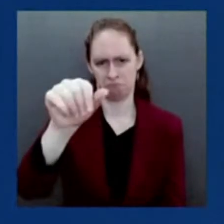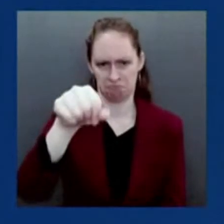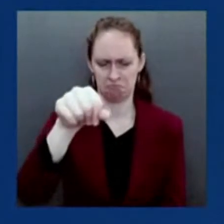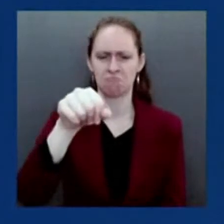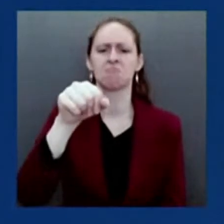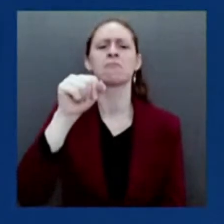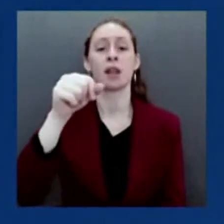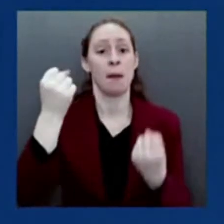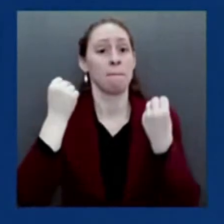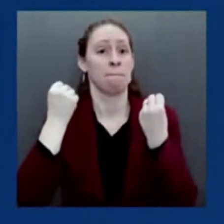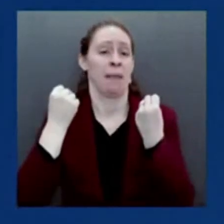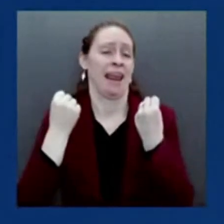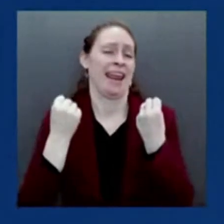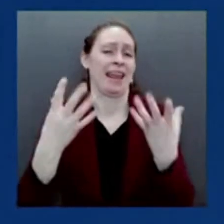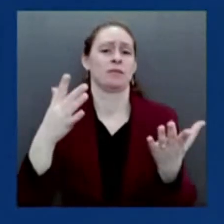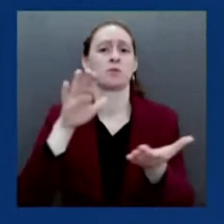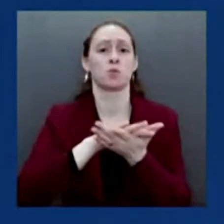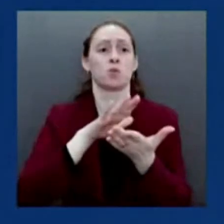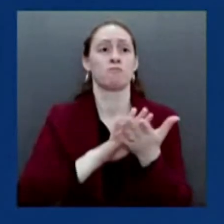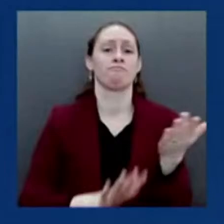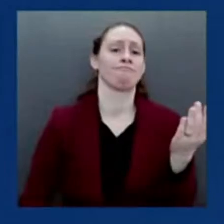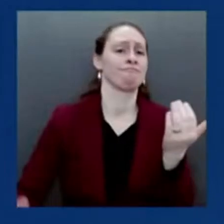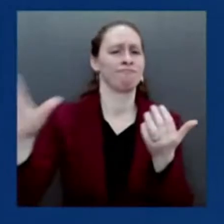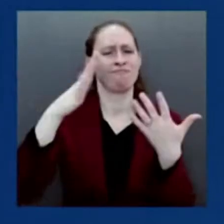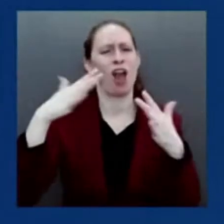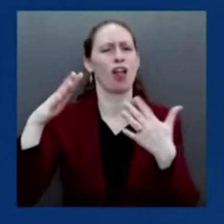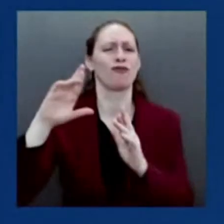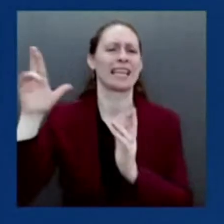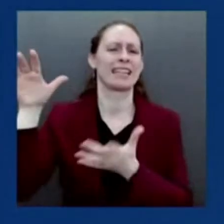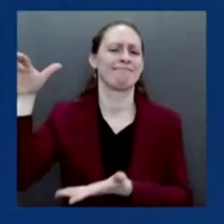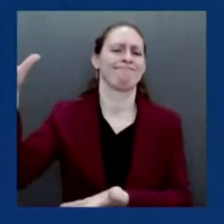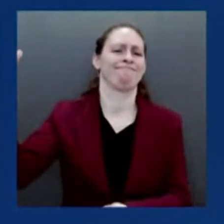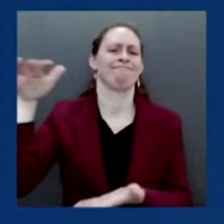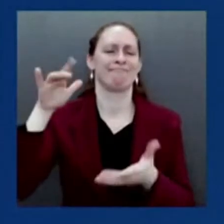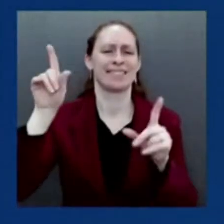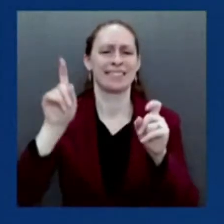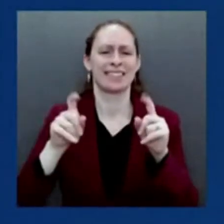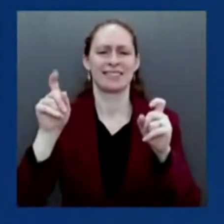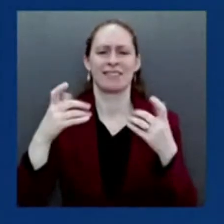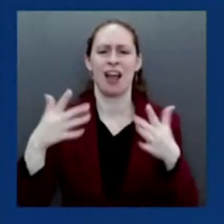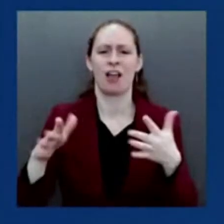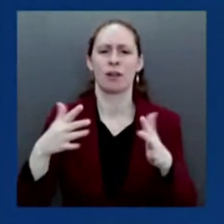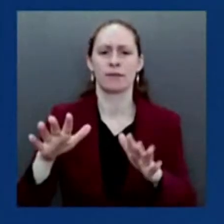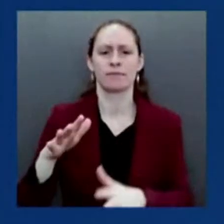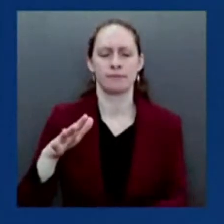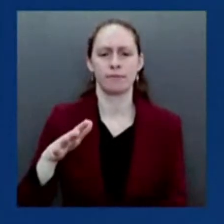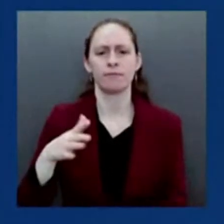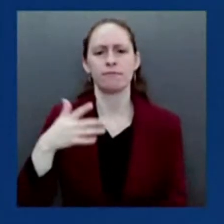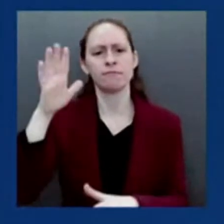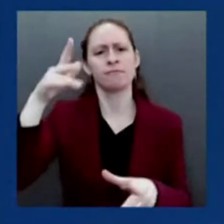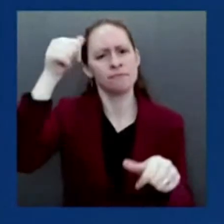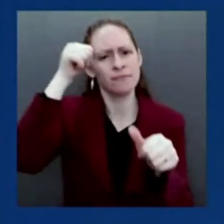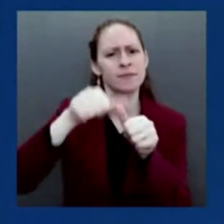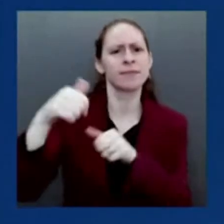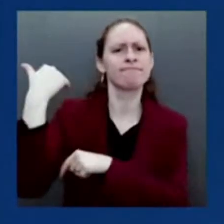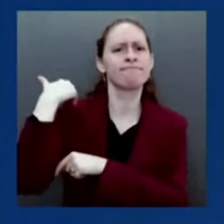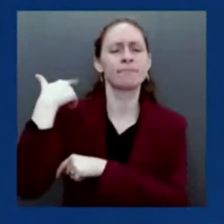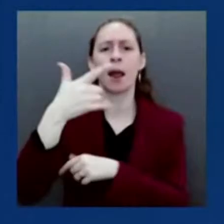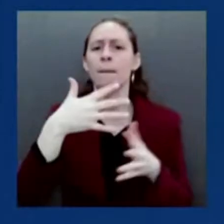THAT TO MANY SCHOOLS HAVE A DEDICATED SUPPLY OF TESTS THAT